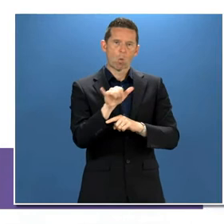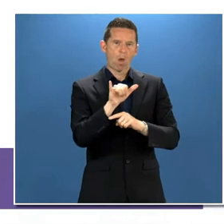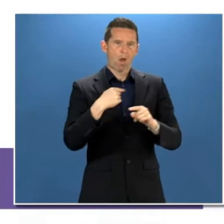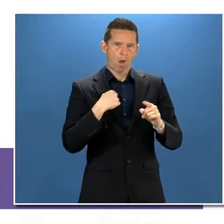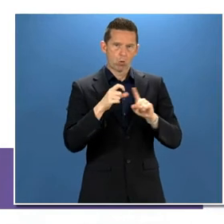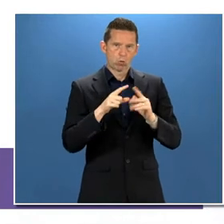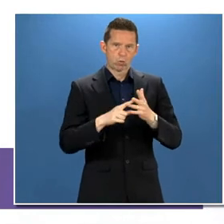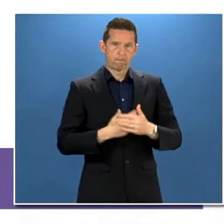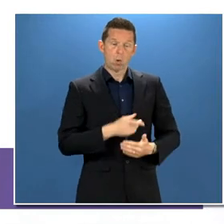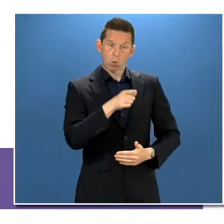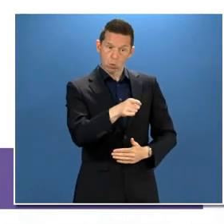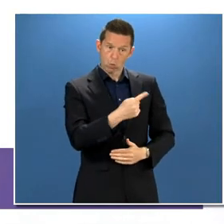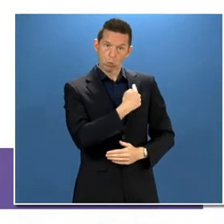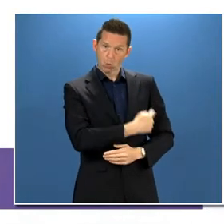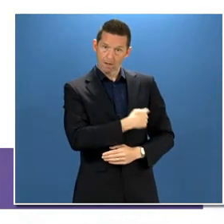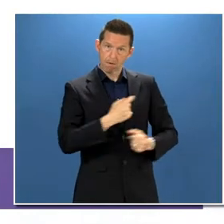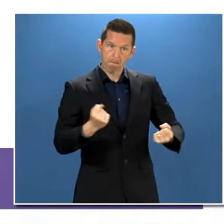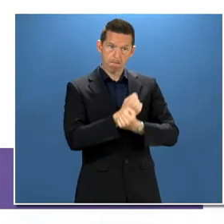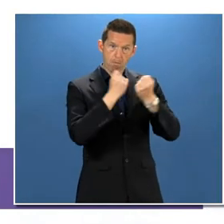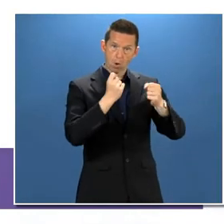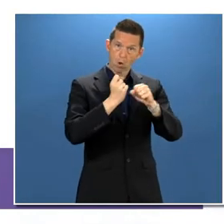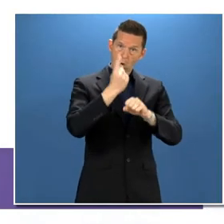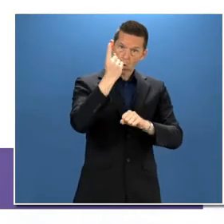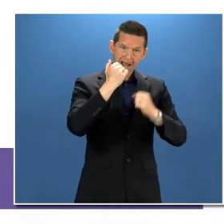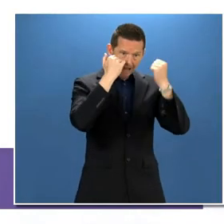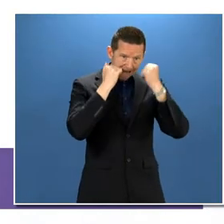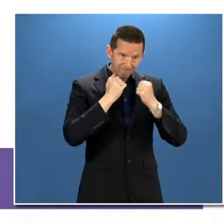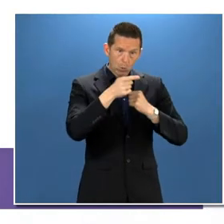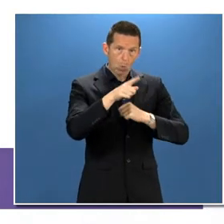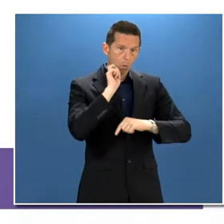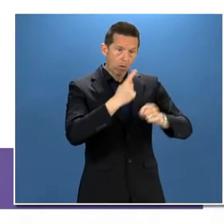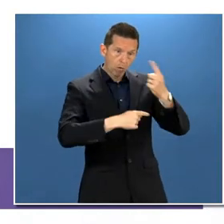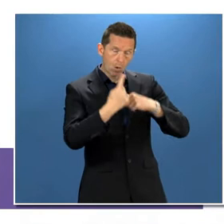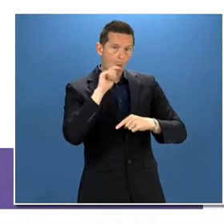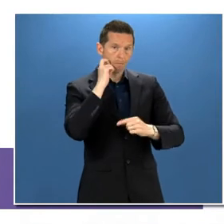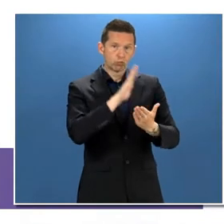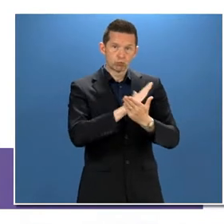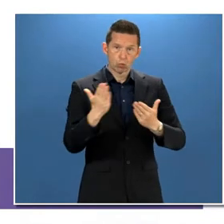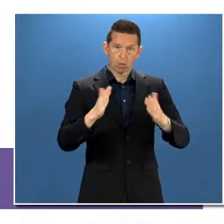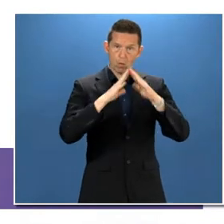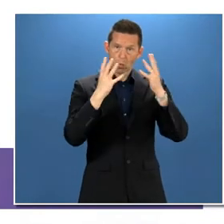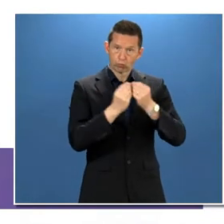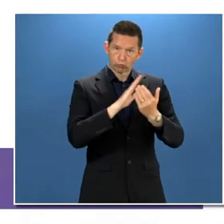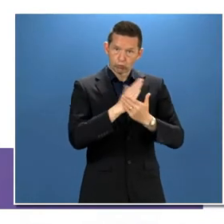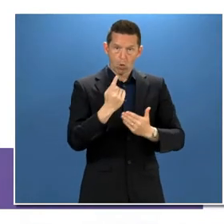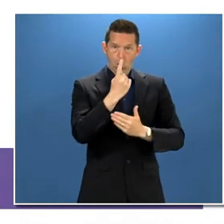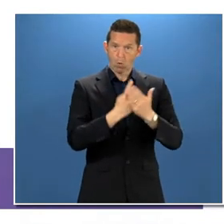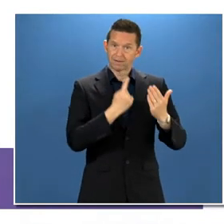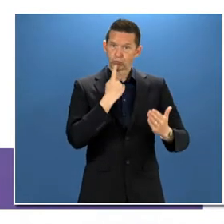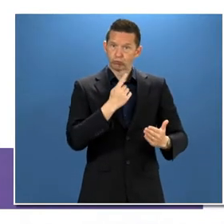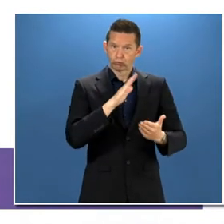Do you swear by Almighty God that the evidence which you shall give would be the truth, the whole truth and nothing but the truth?